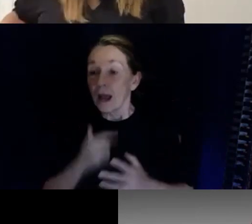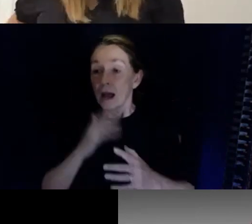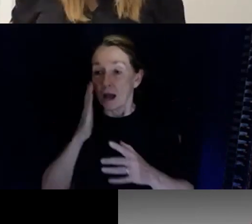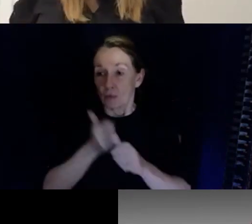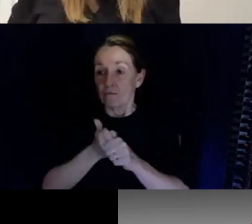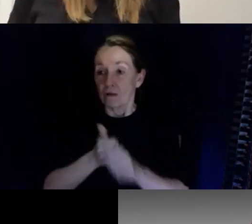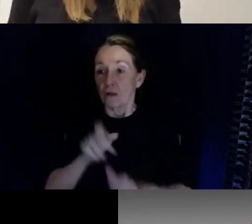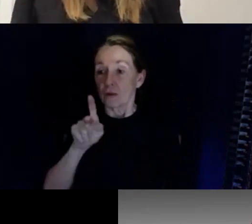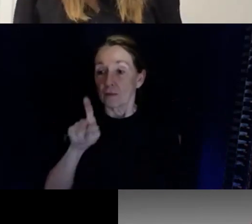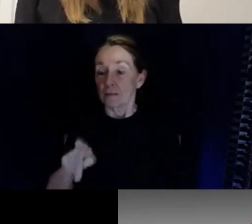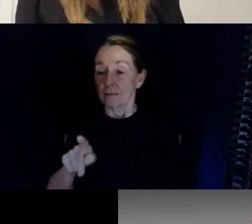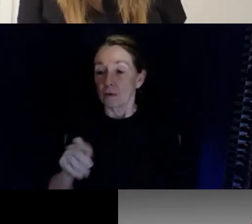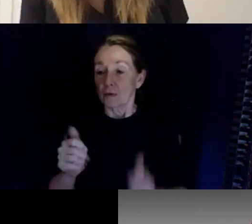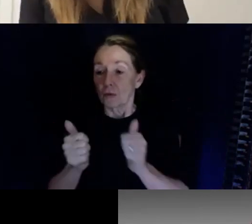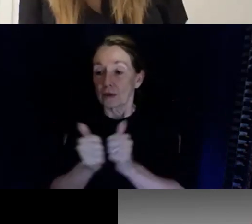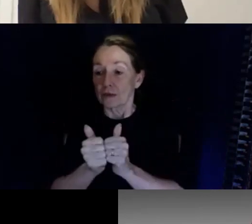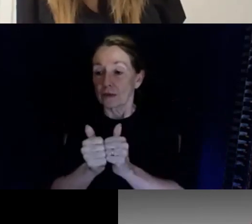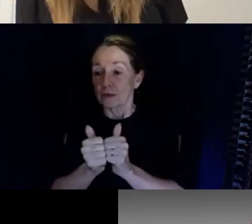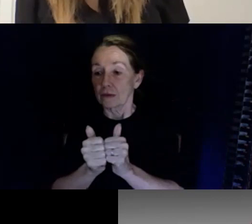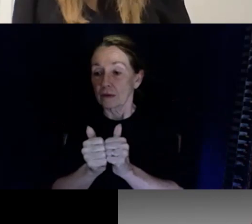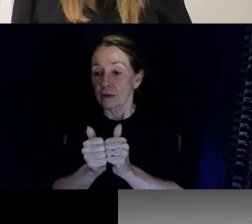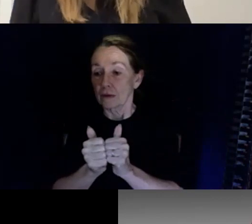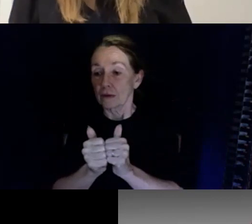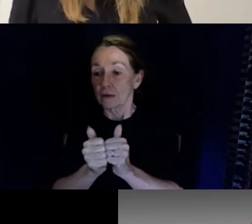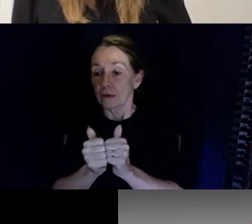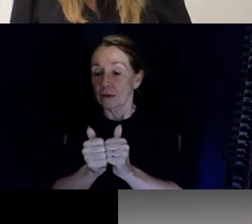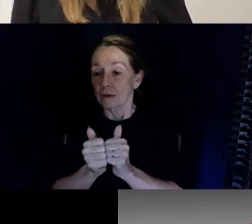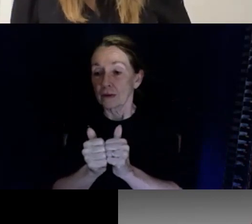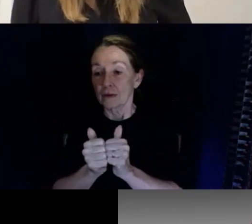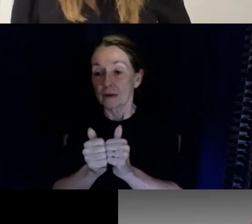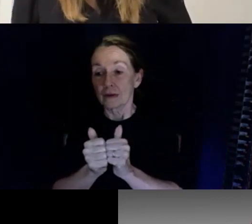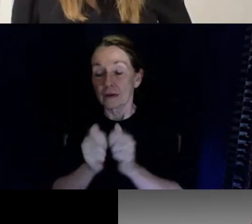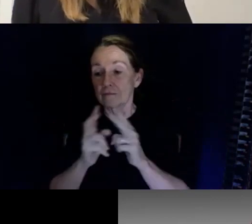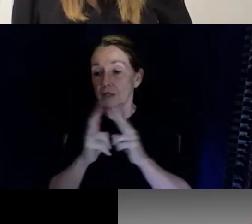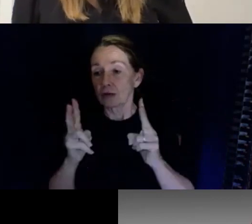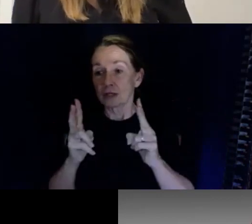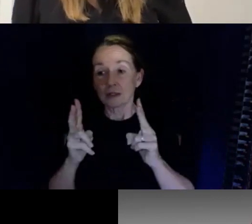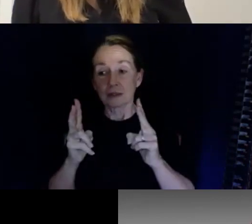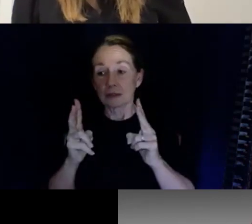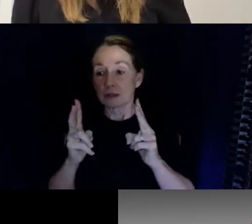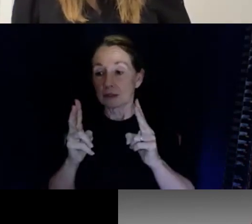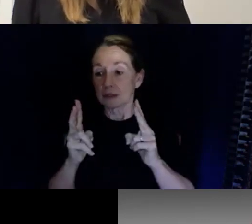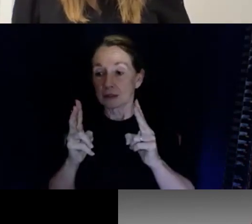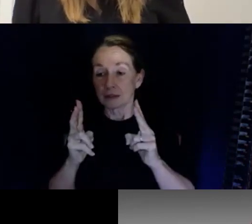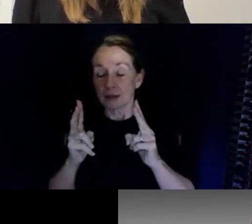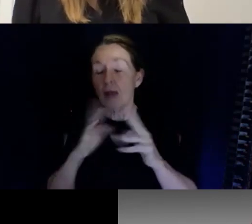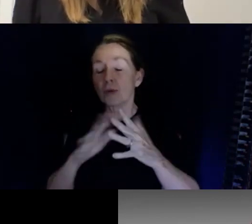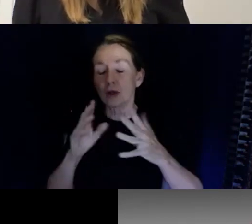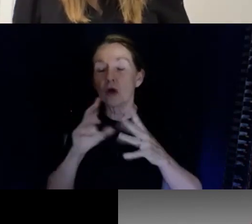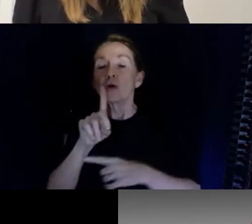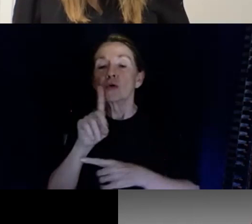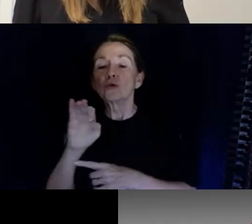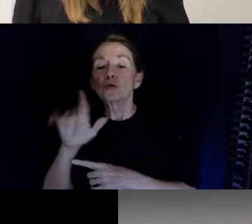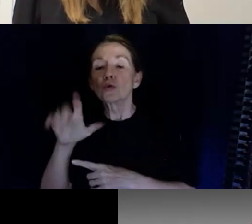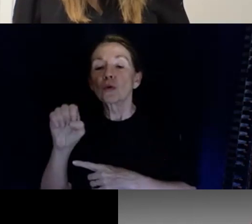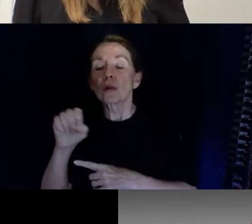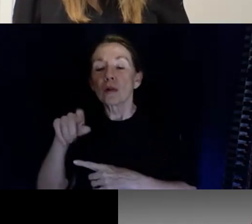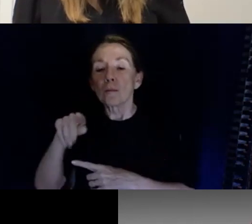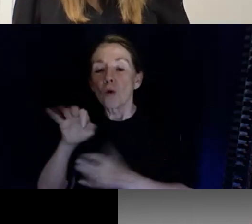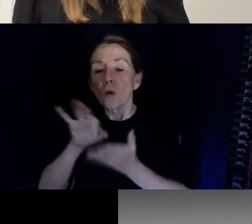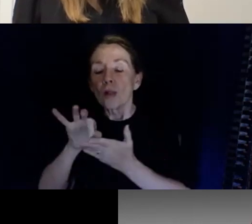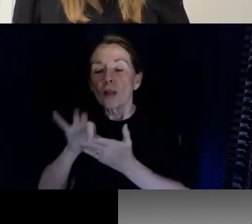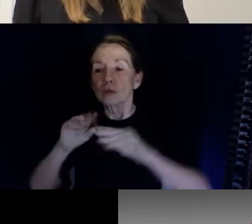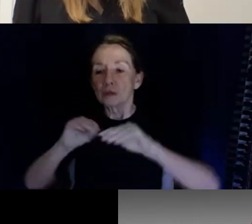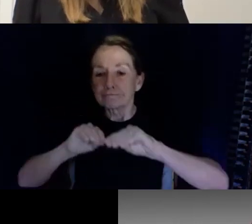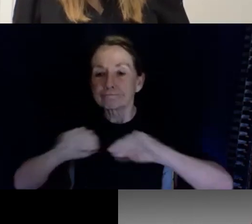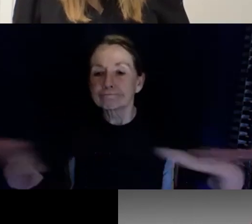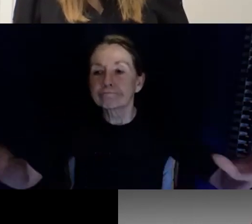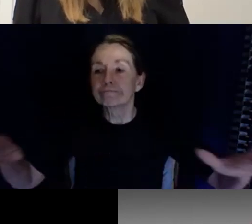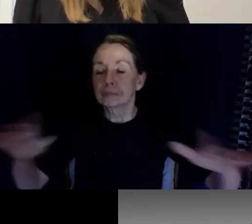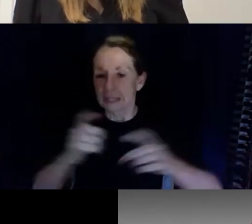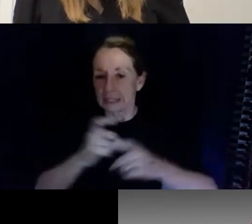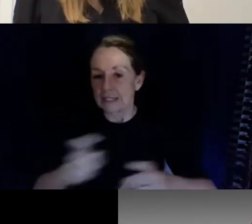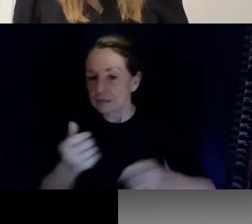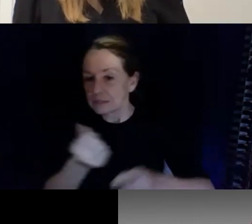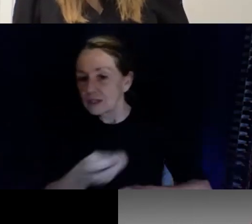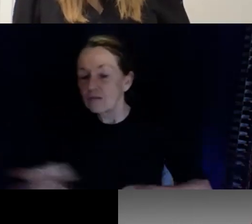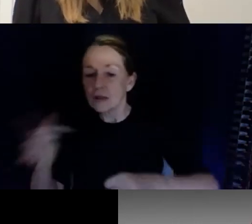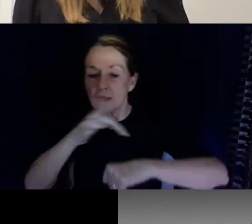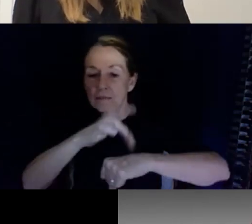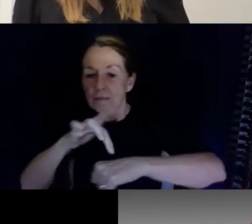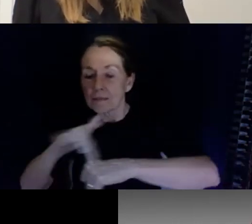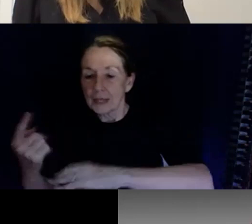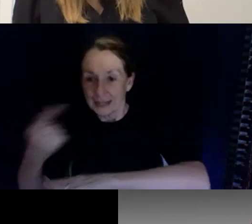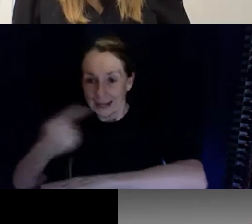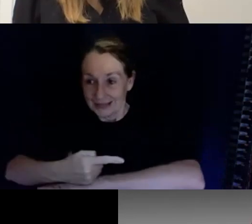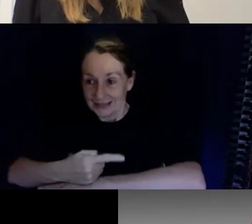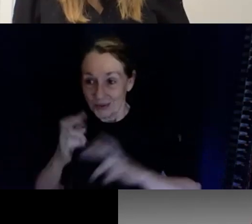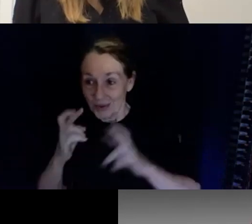NUMBER SEVEN, SCHEDULE FUTURE MEETINGS.